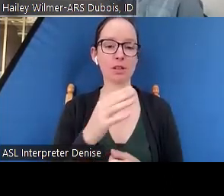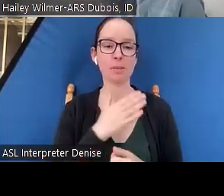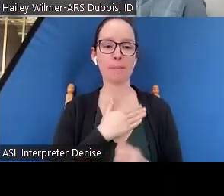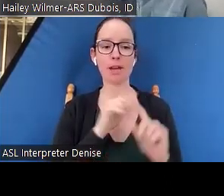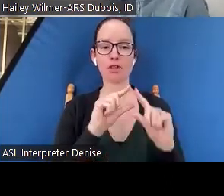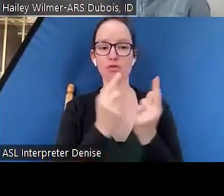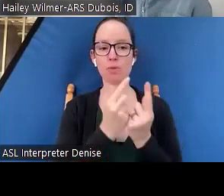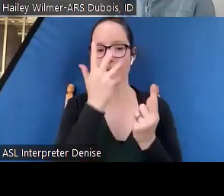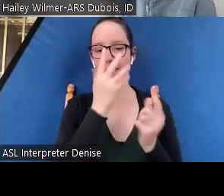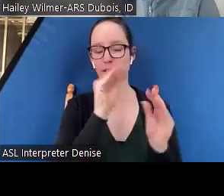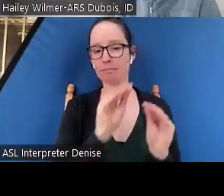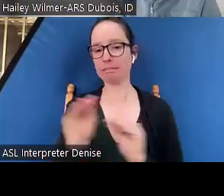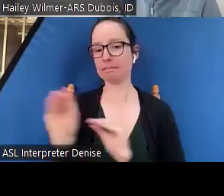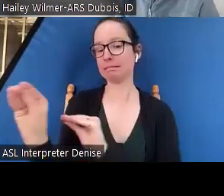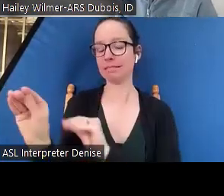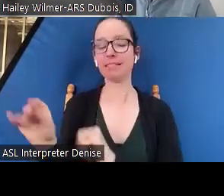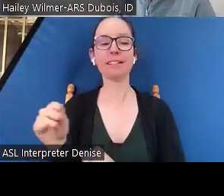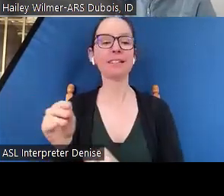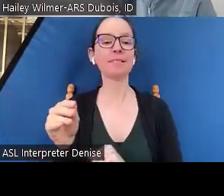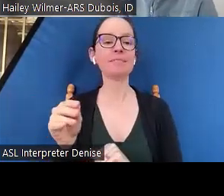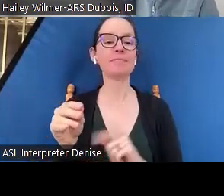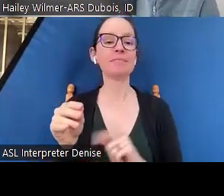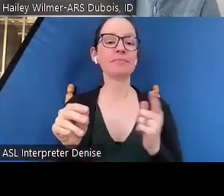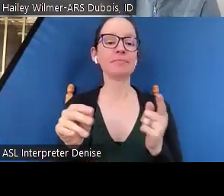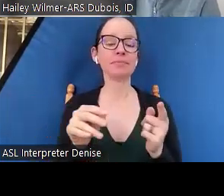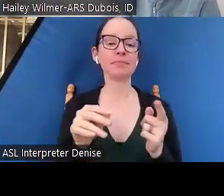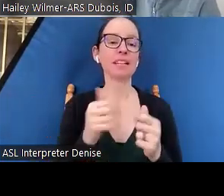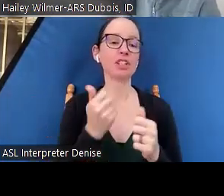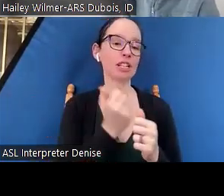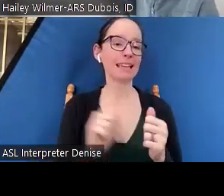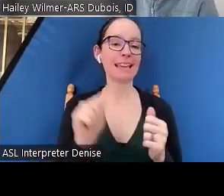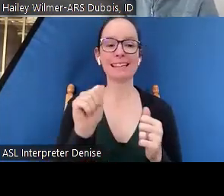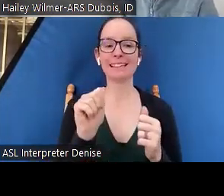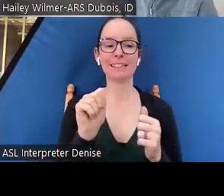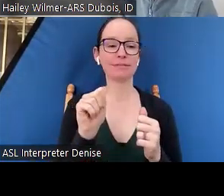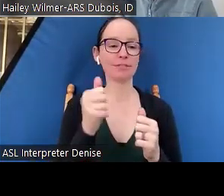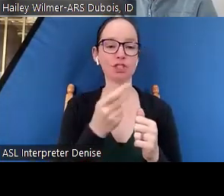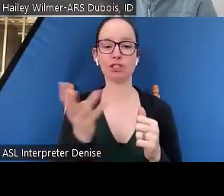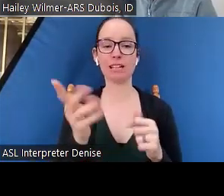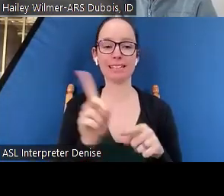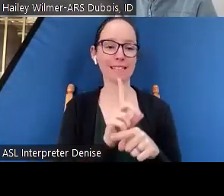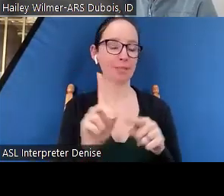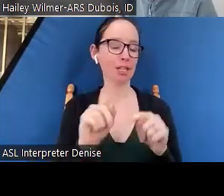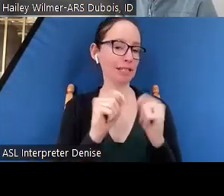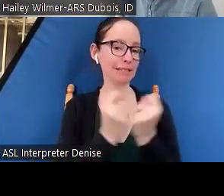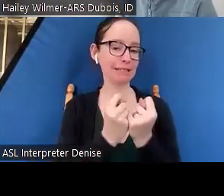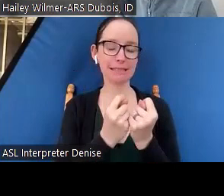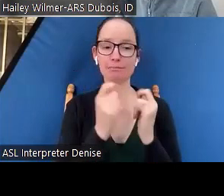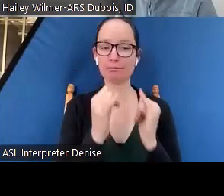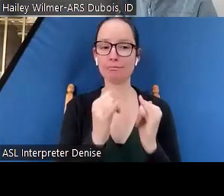And of course, like any transdisciplinary team, I had a lot of help putting the thoughts together for this project.